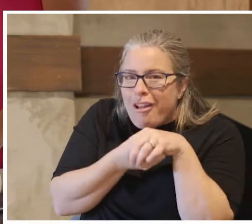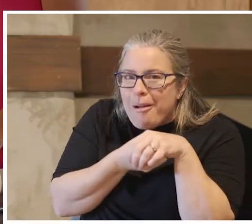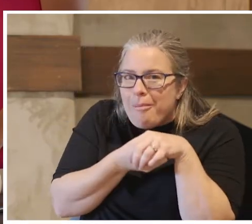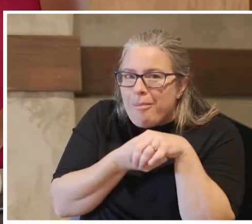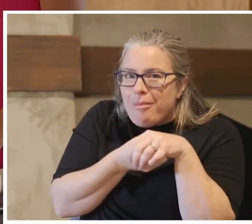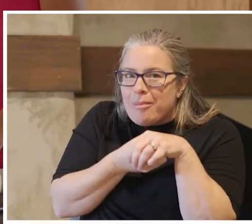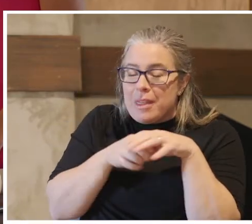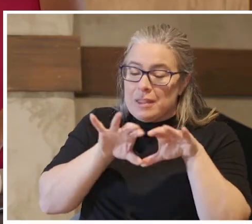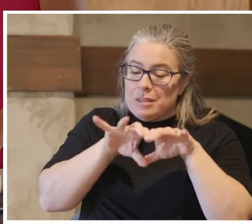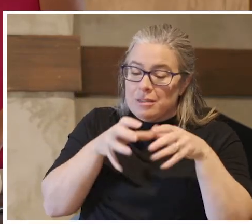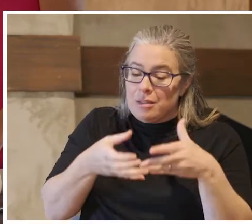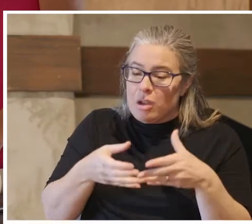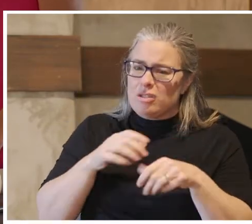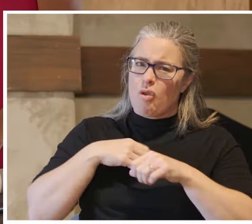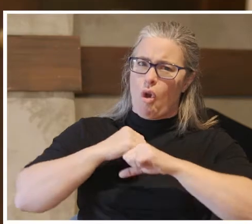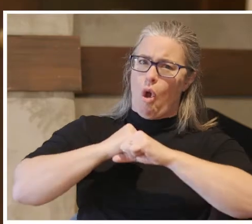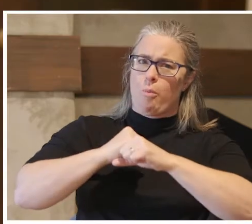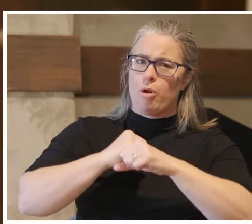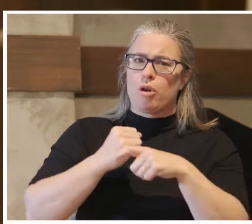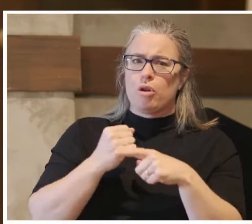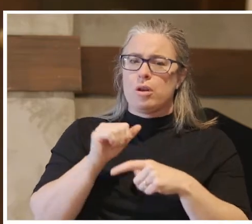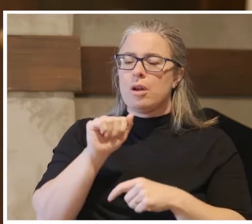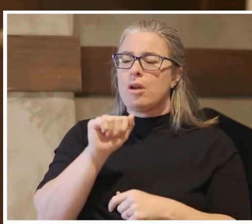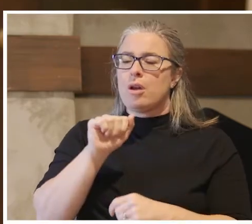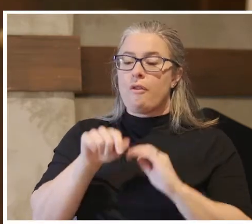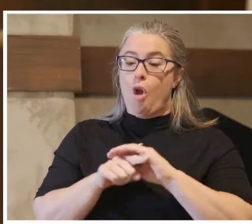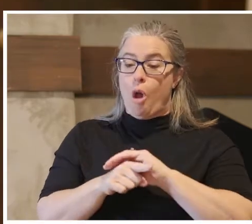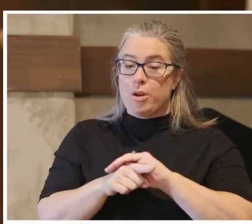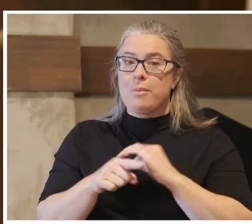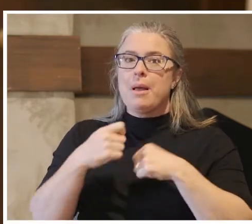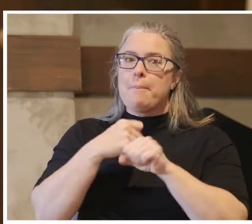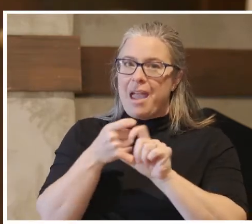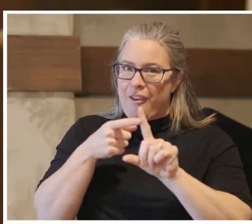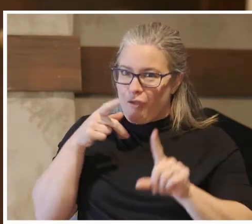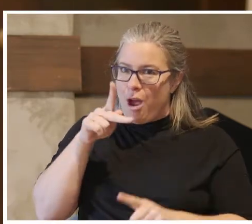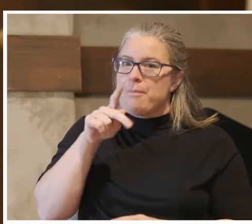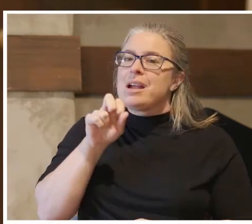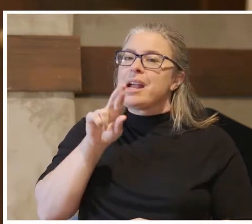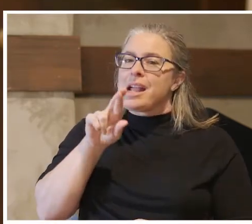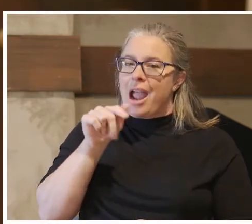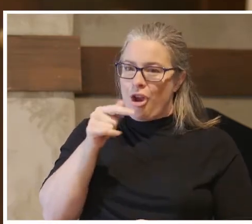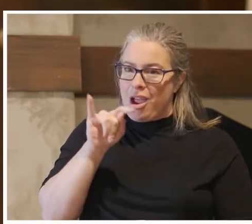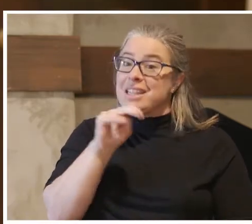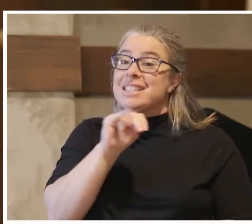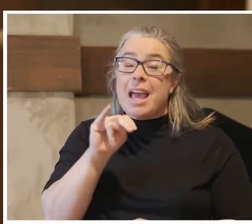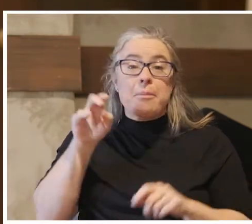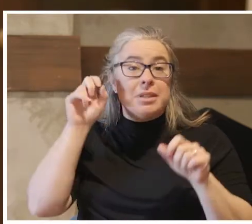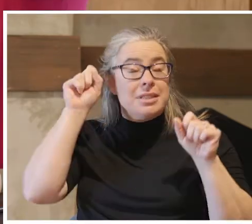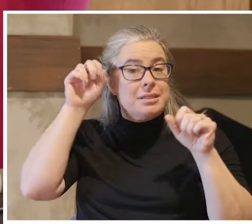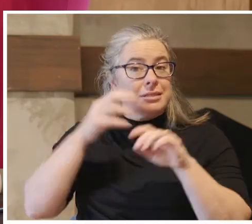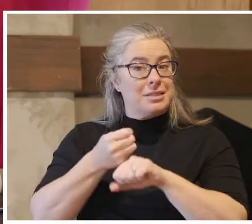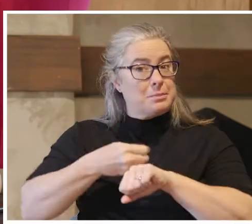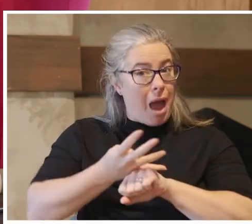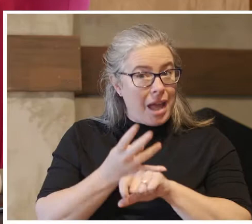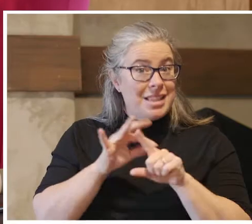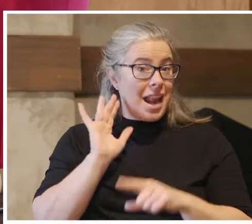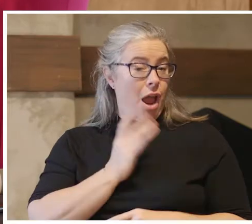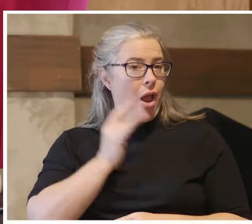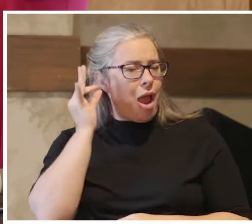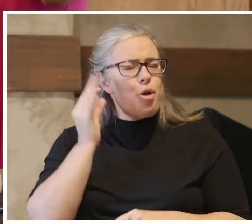This ball, her armor for an armadillo is made out of keratin, just like Dove's spines and our hair. Whoa! - But hers is thicker